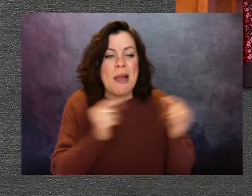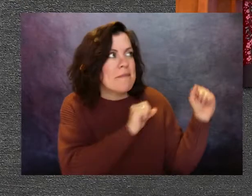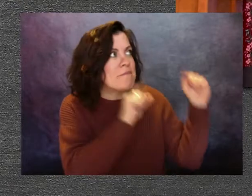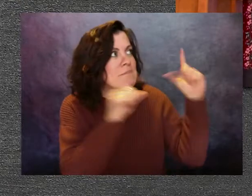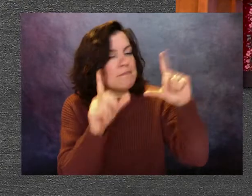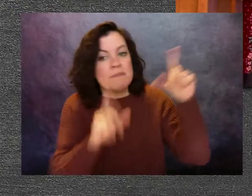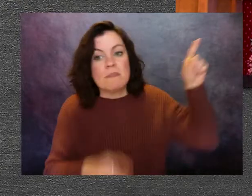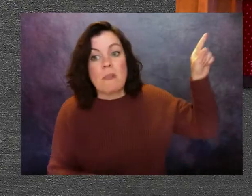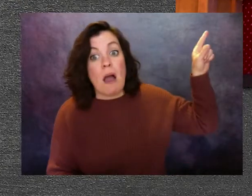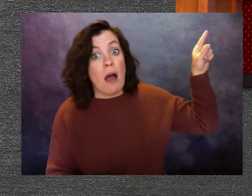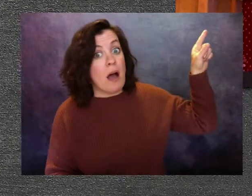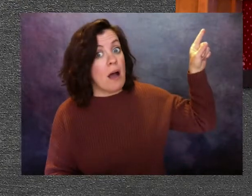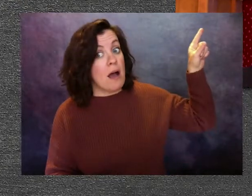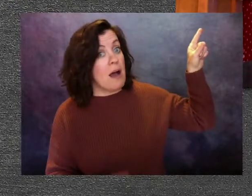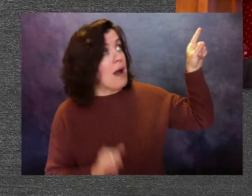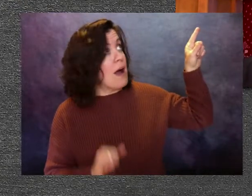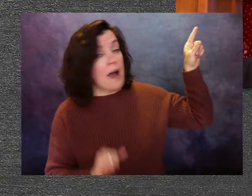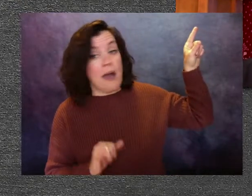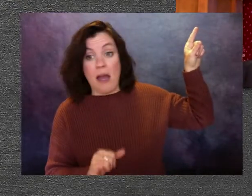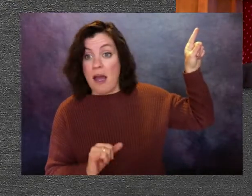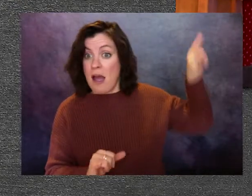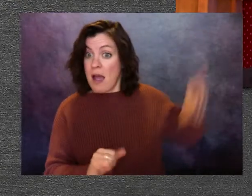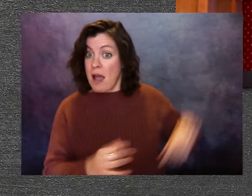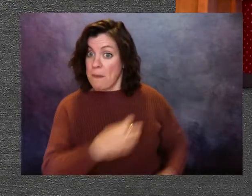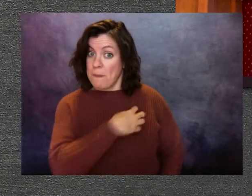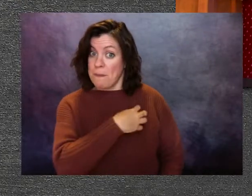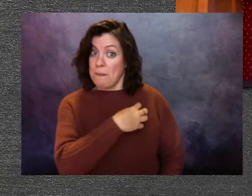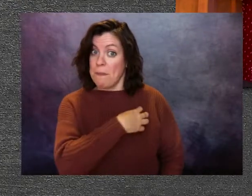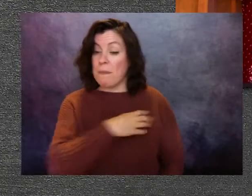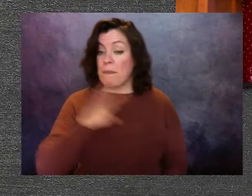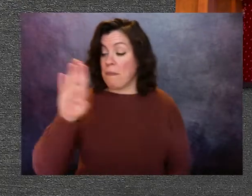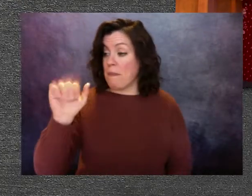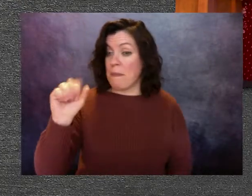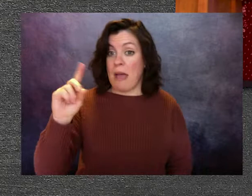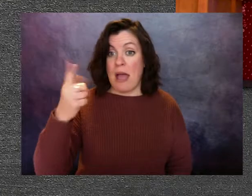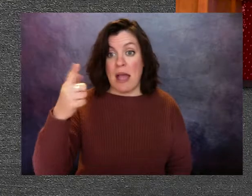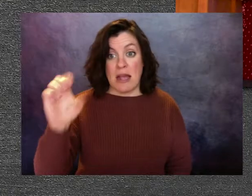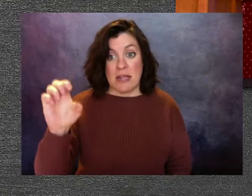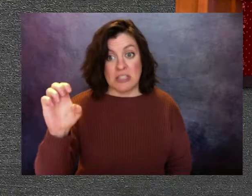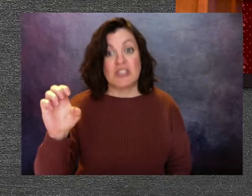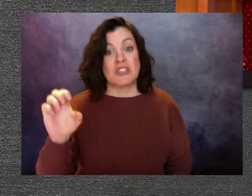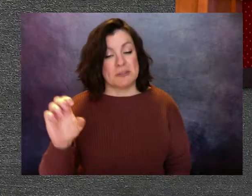Ooh, I see. This is called a badge. Can you say badge?